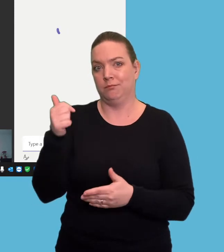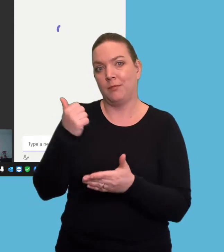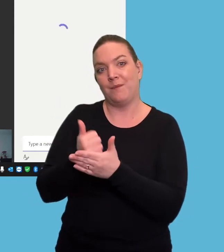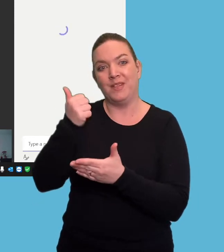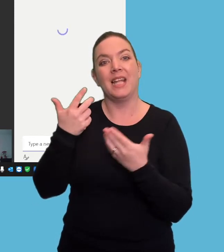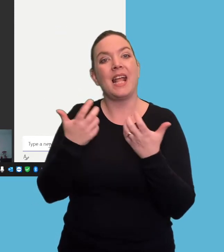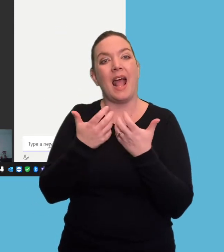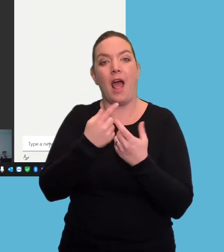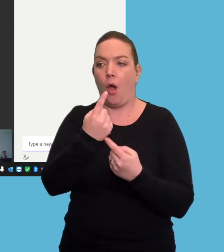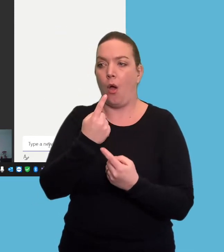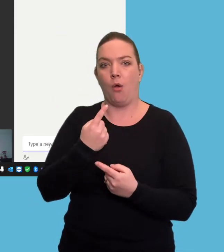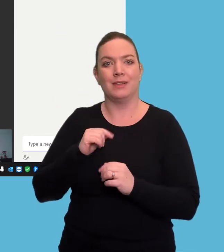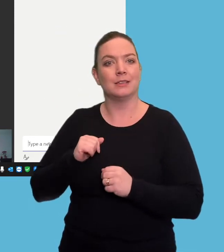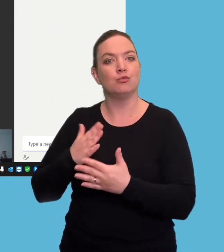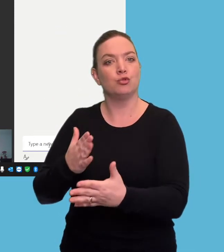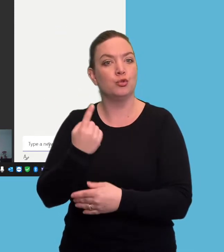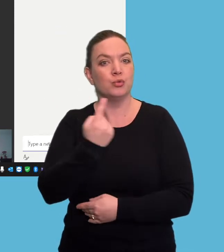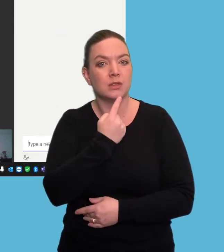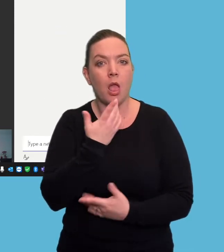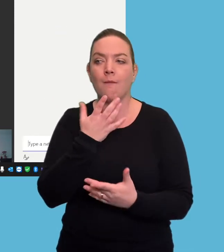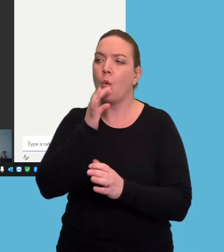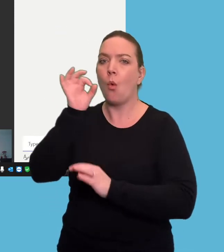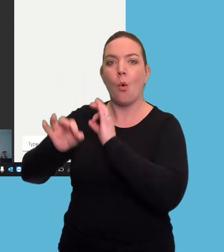This is a really great way to introduce yourself, ask questions,